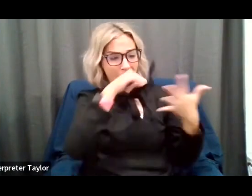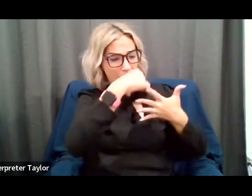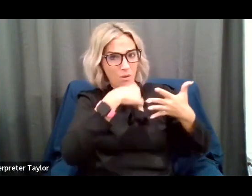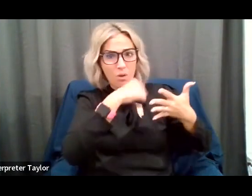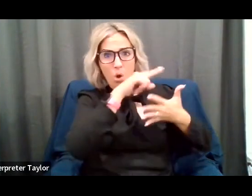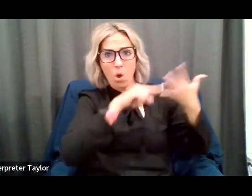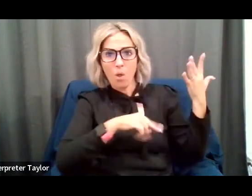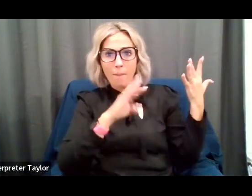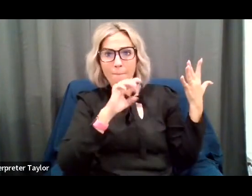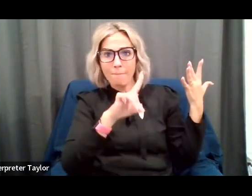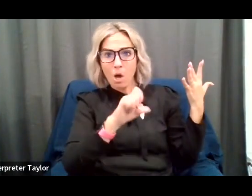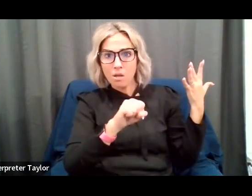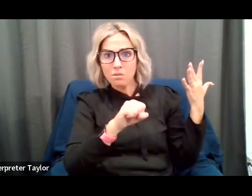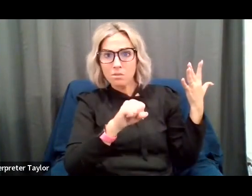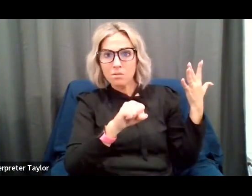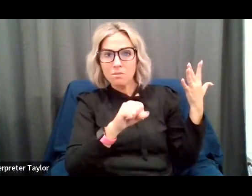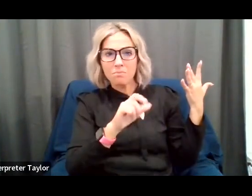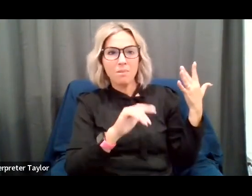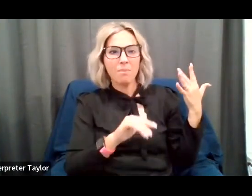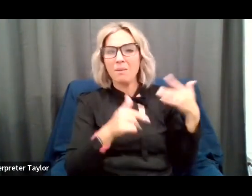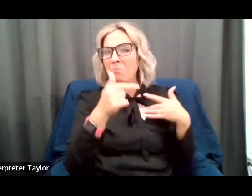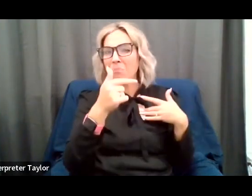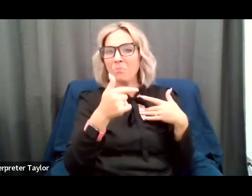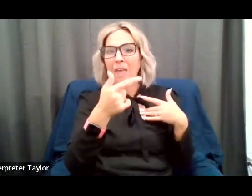like half $1 billion. Right now.